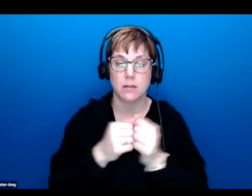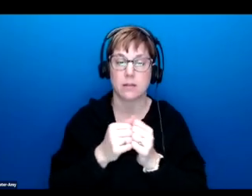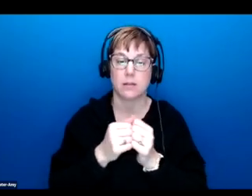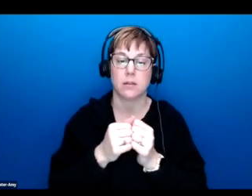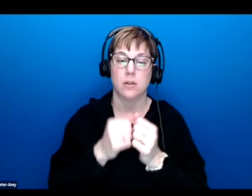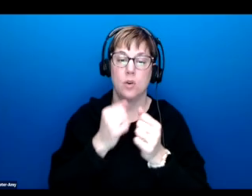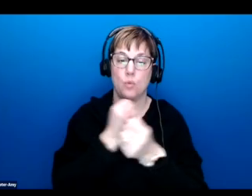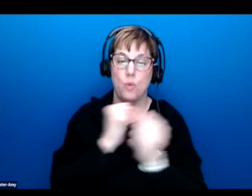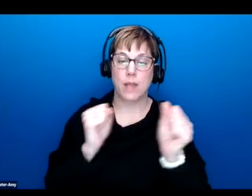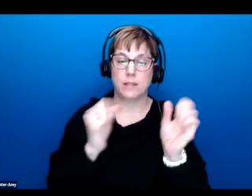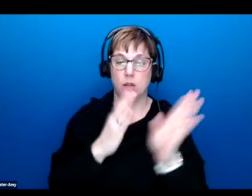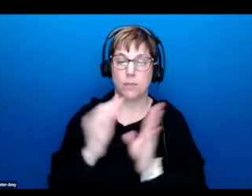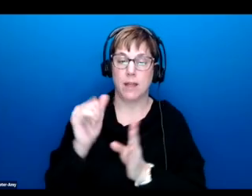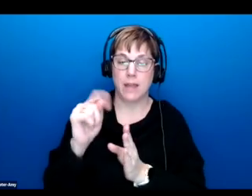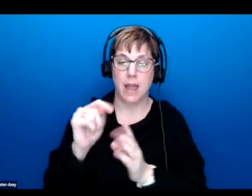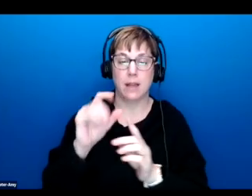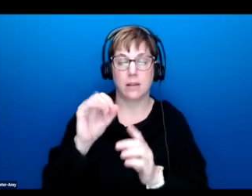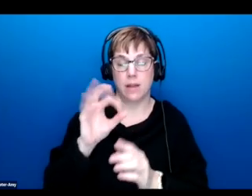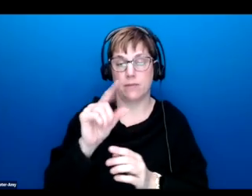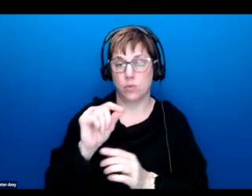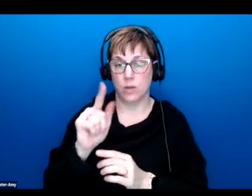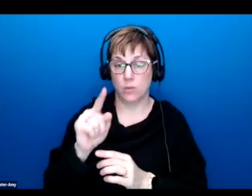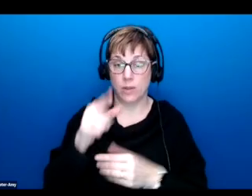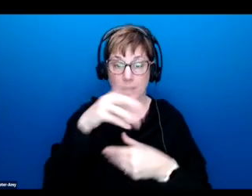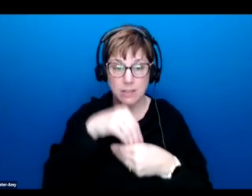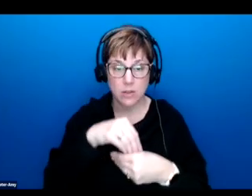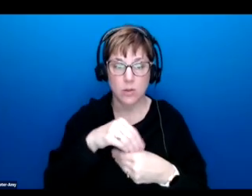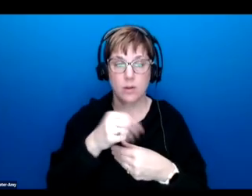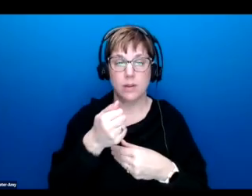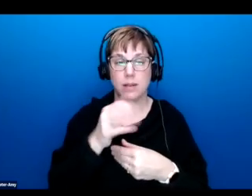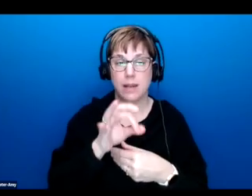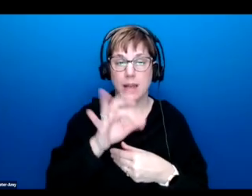Here, HCBS includes 1915(c) waivers,